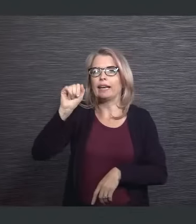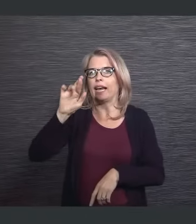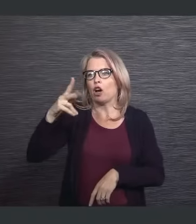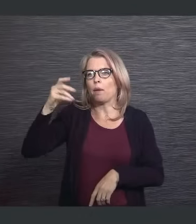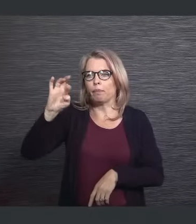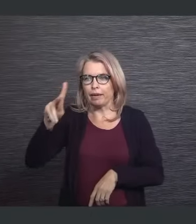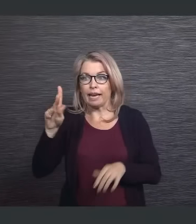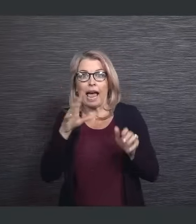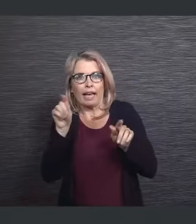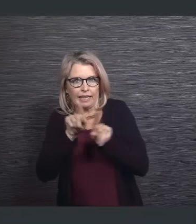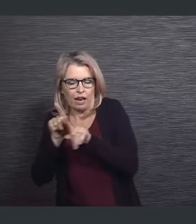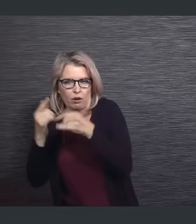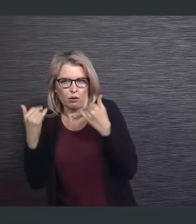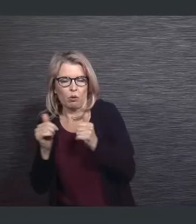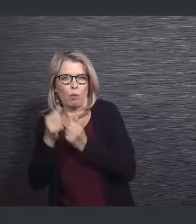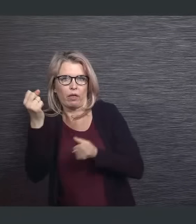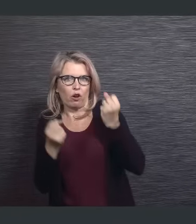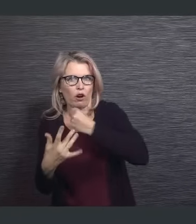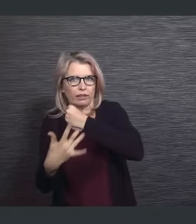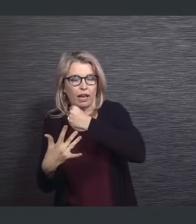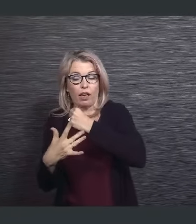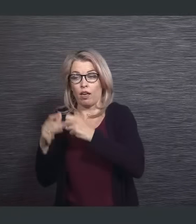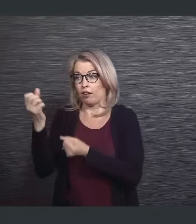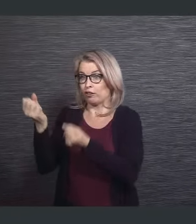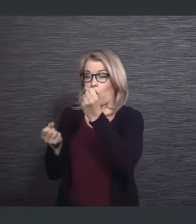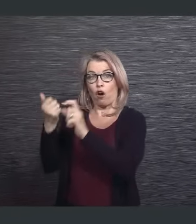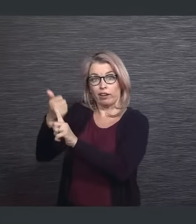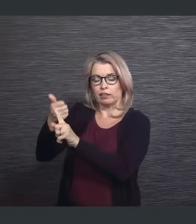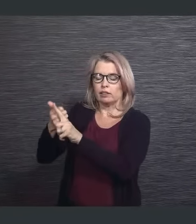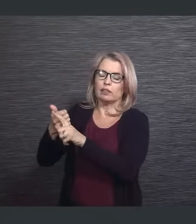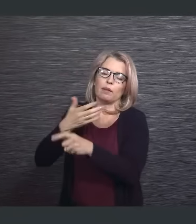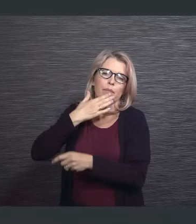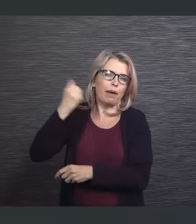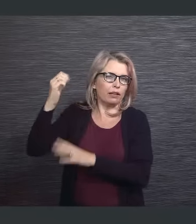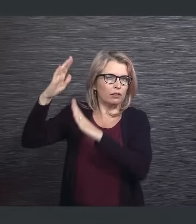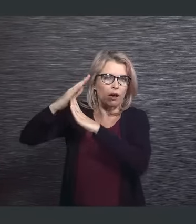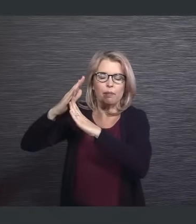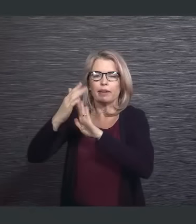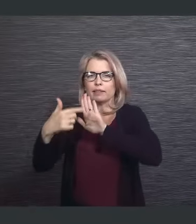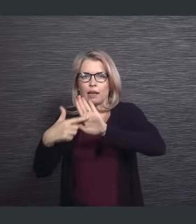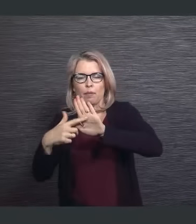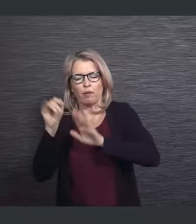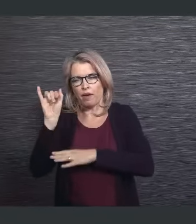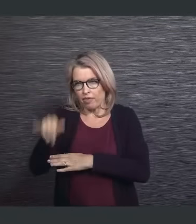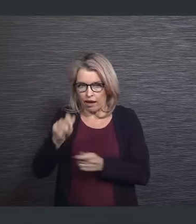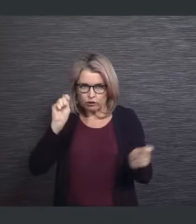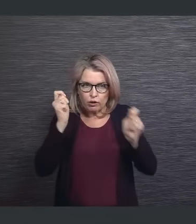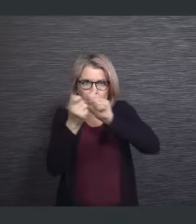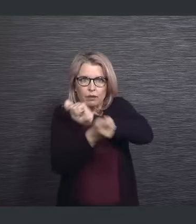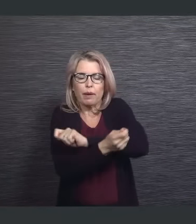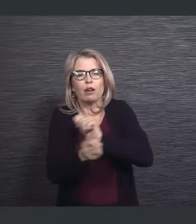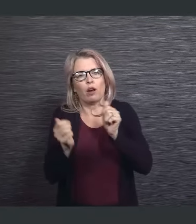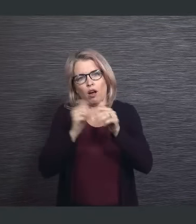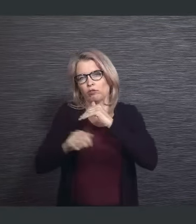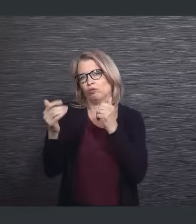And the car is one of the greatest example of this transformation of technology.